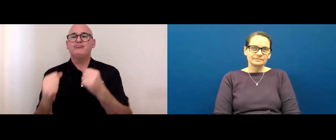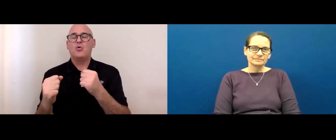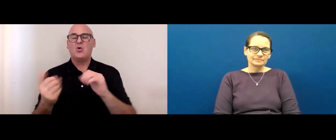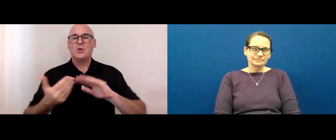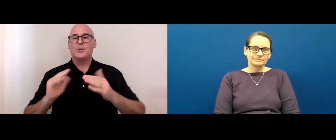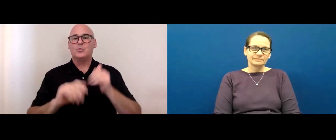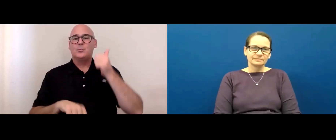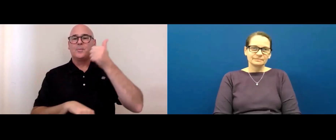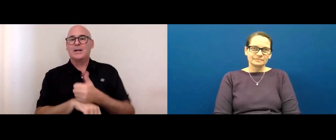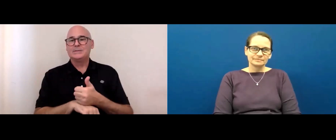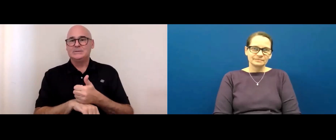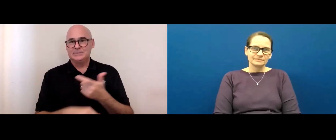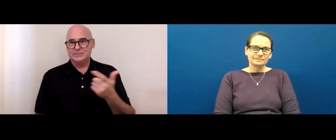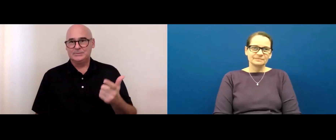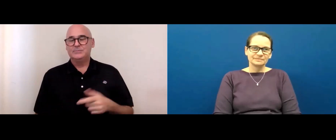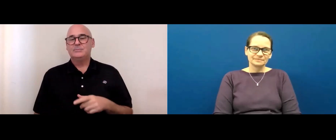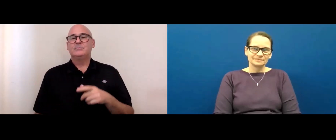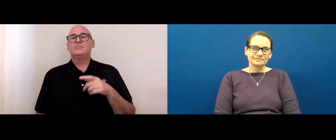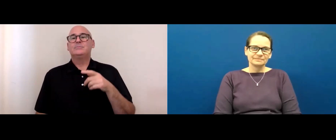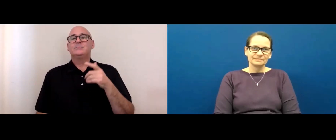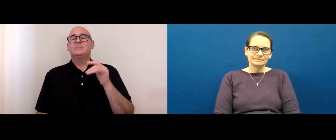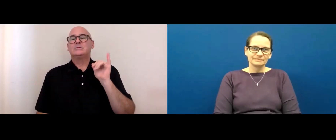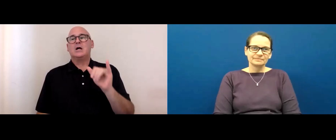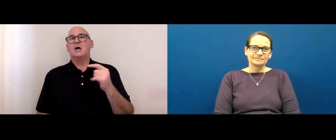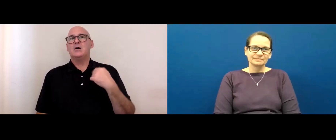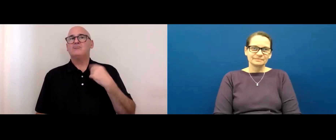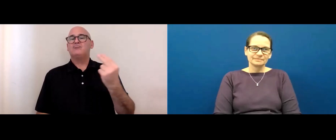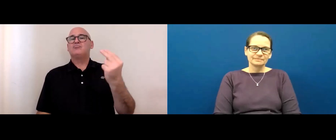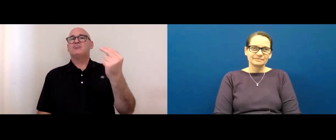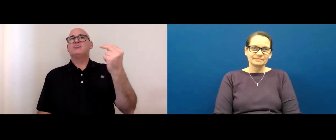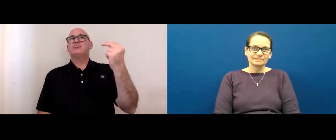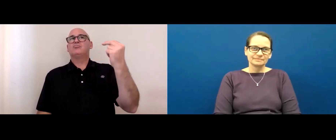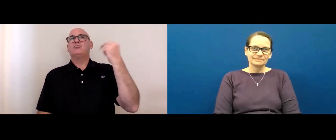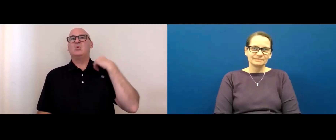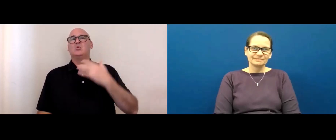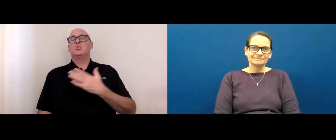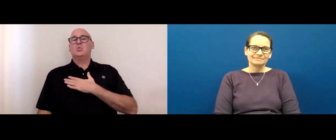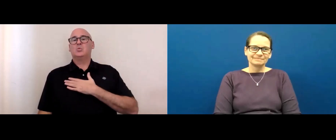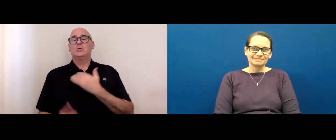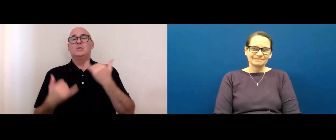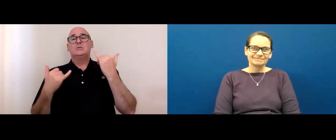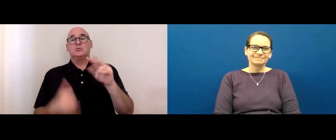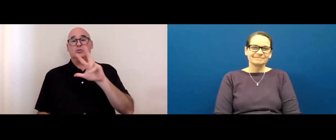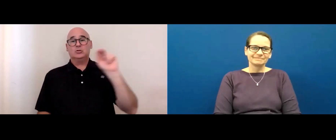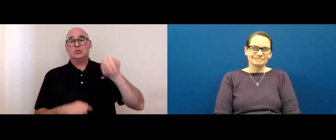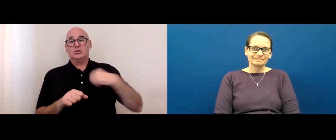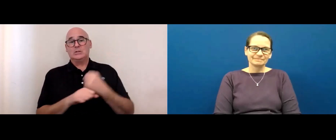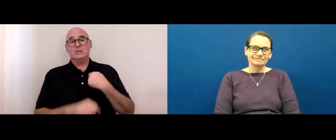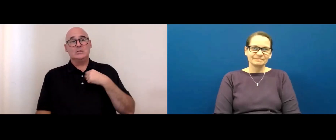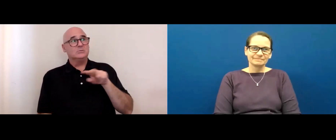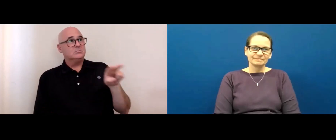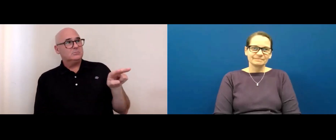but we need to keep the community strong and so looking back 30 years later